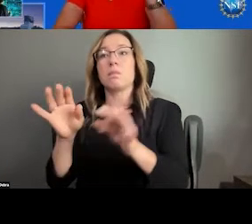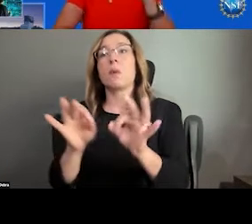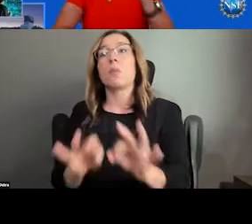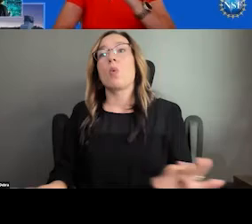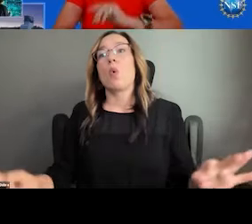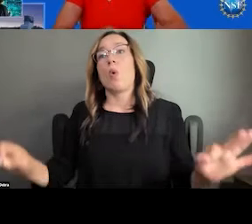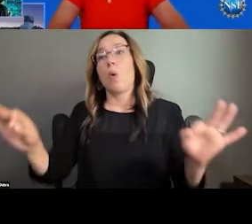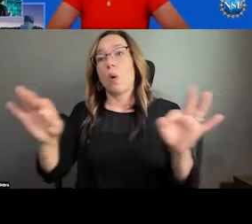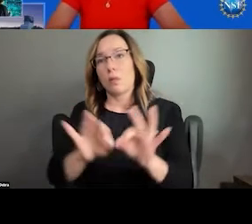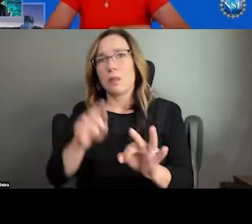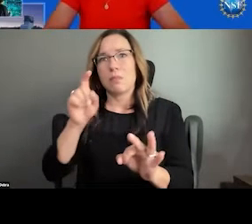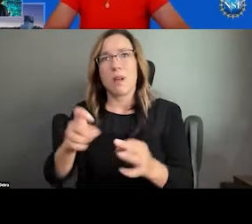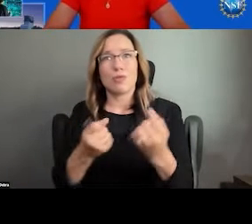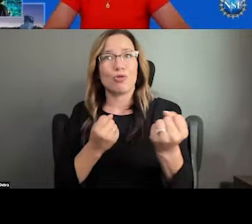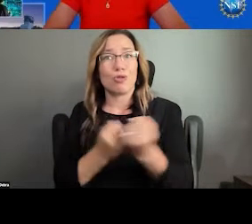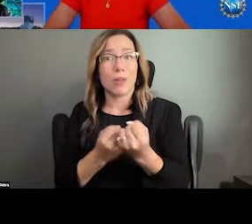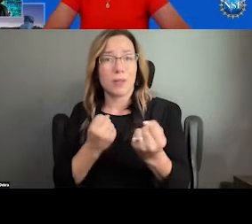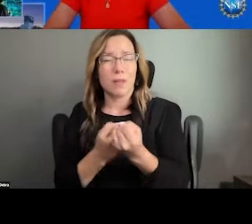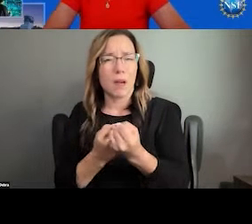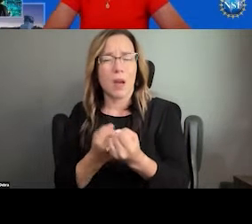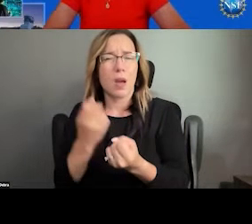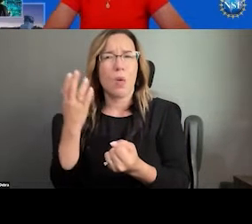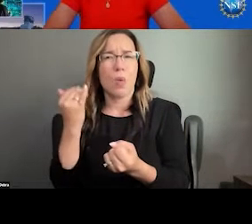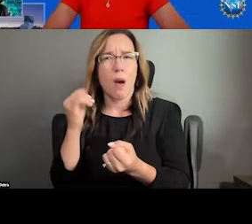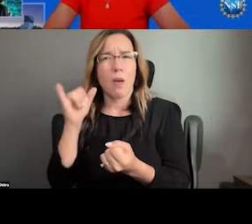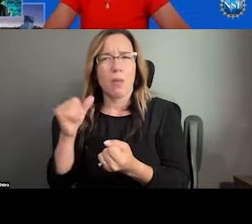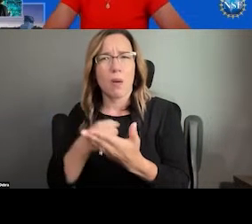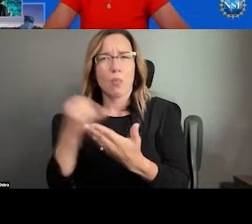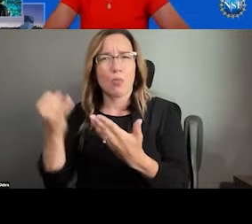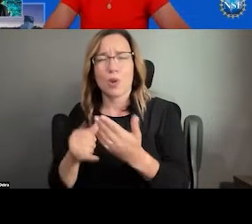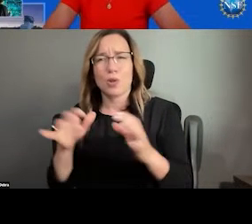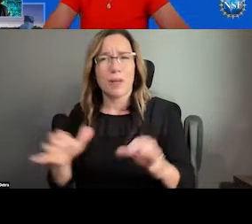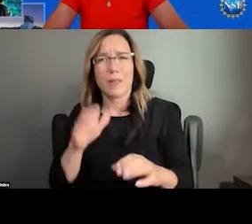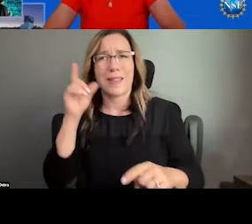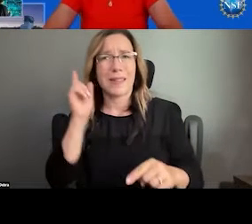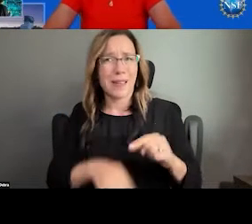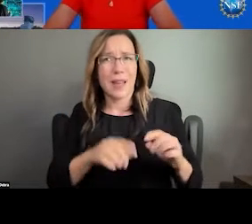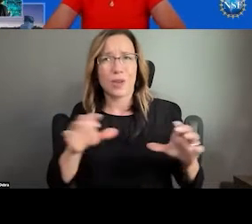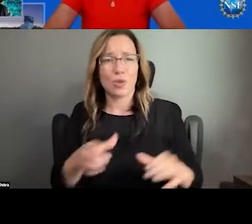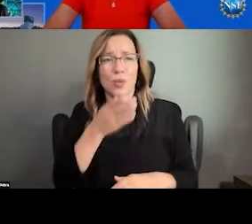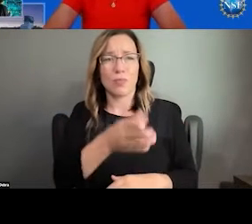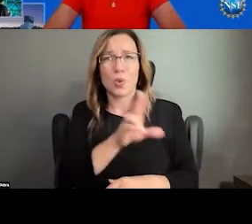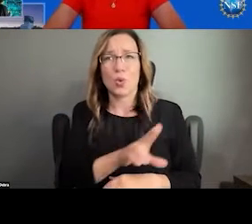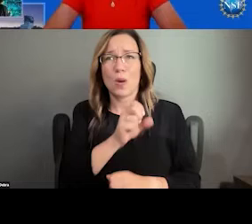justify why the project activities cannot be performed at the US campus.